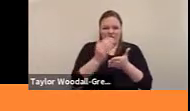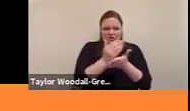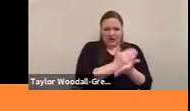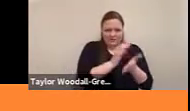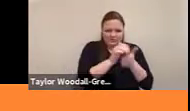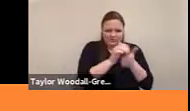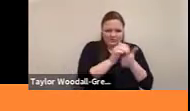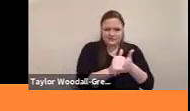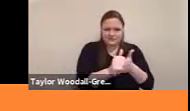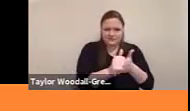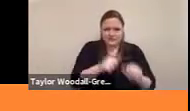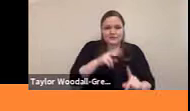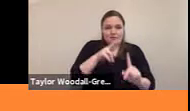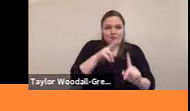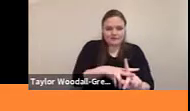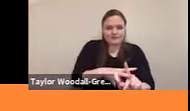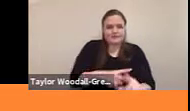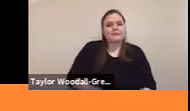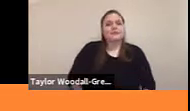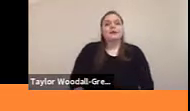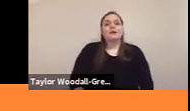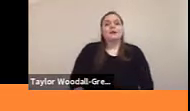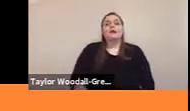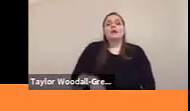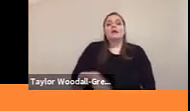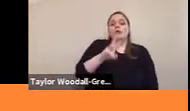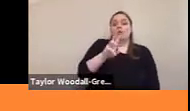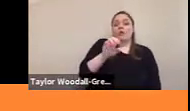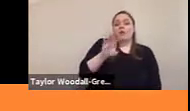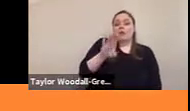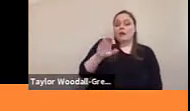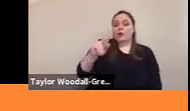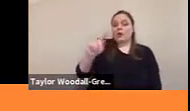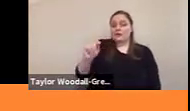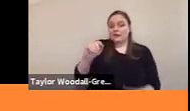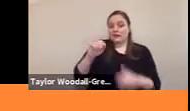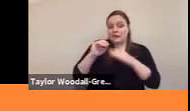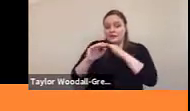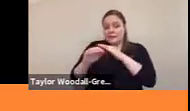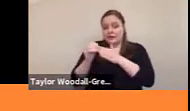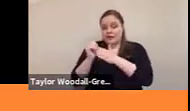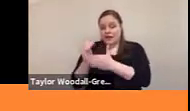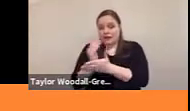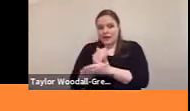The Web content Accessibility Guidelines called WCAG for short, tell us how to be compliant.